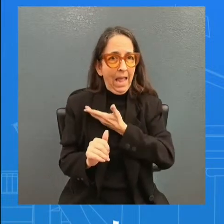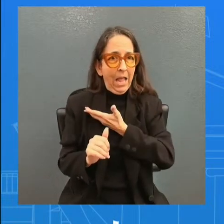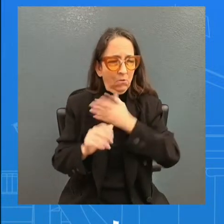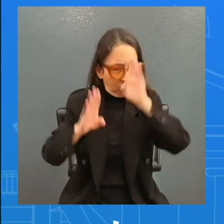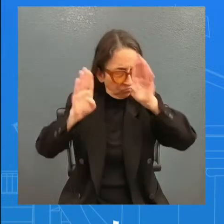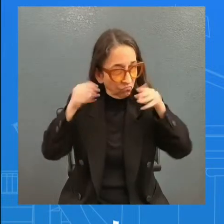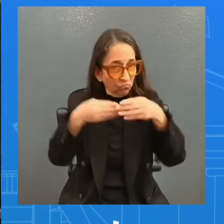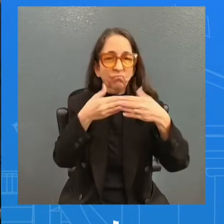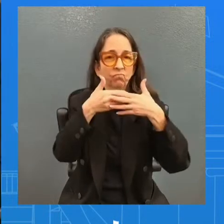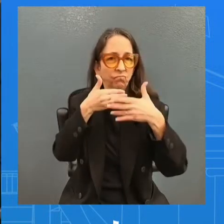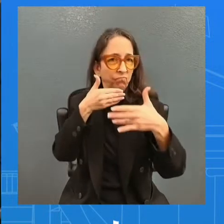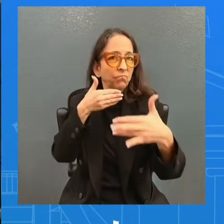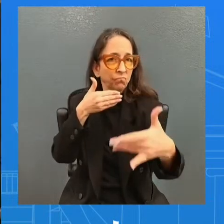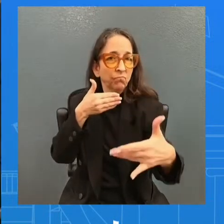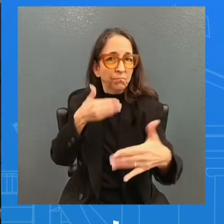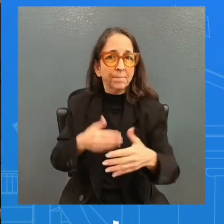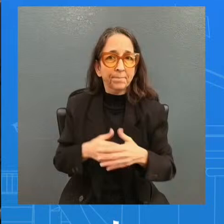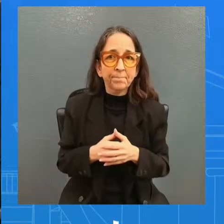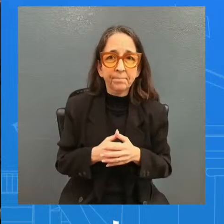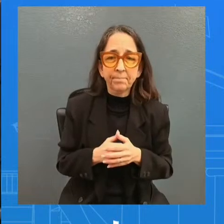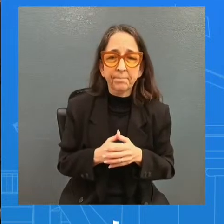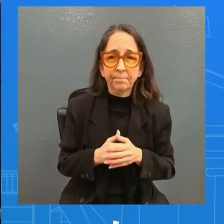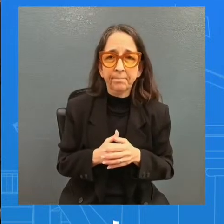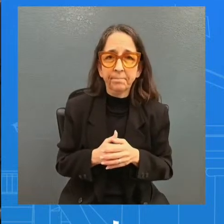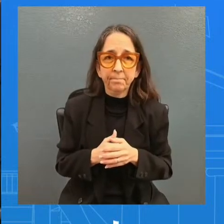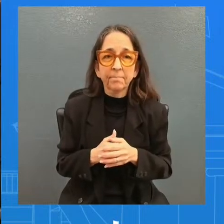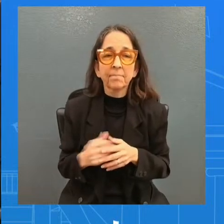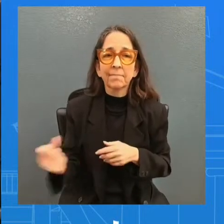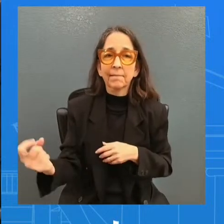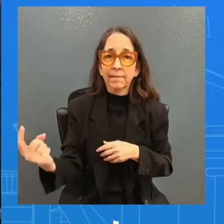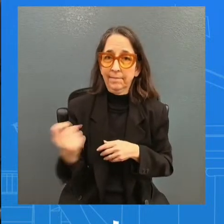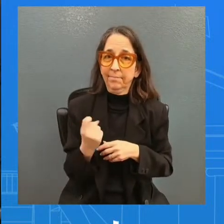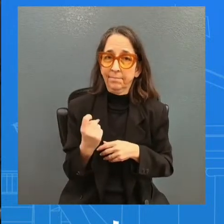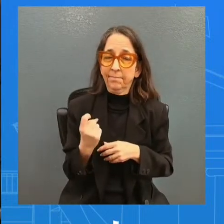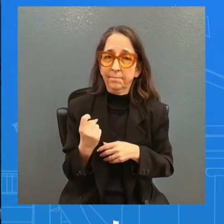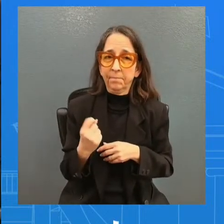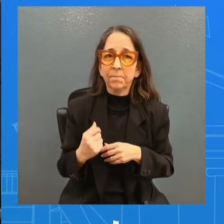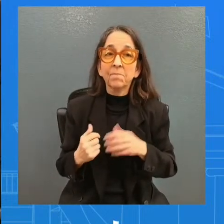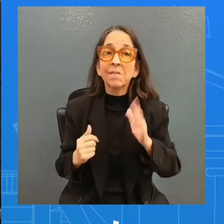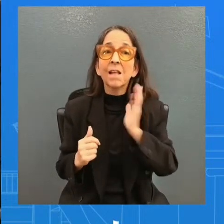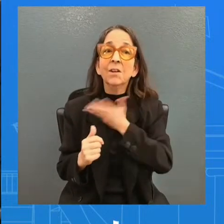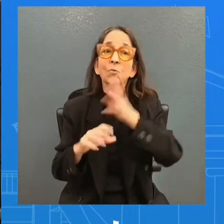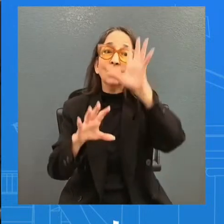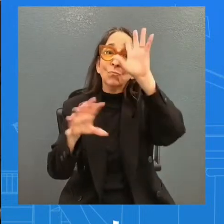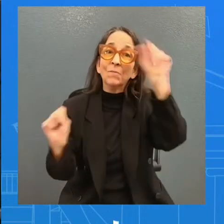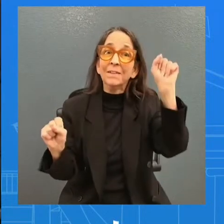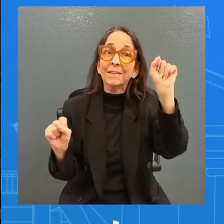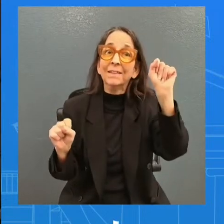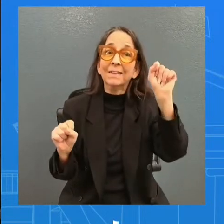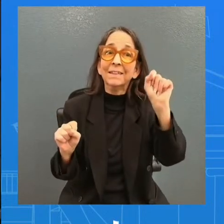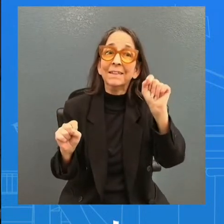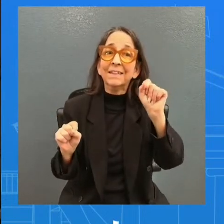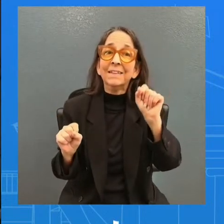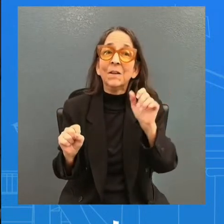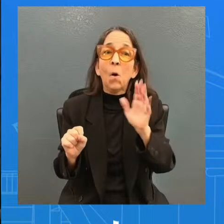The Press: Earlier today, the president said he spoke with families of the victims of New Orleans attack. What did he tell them?